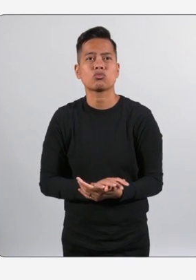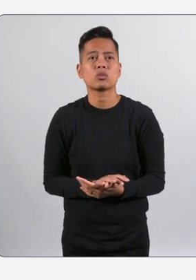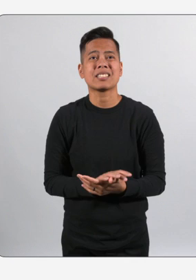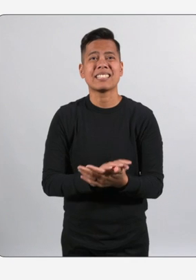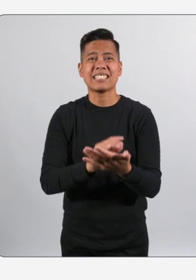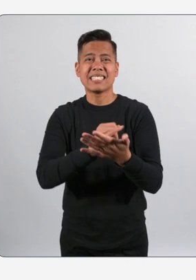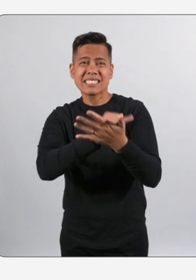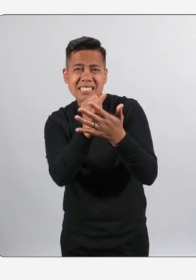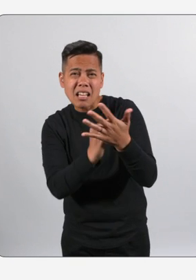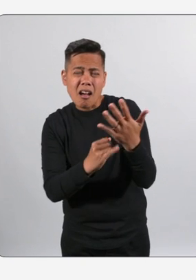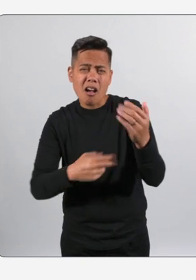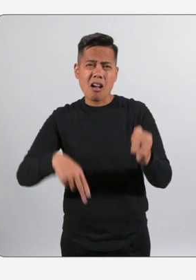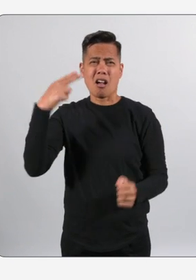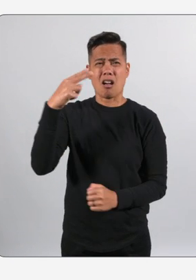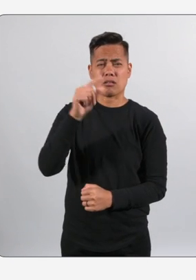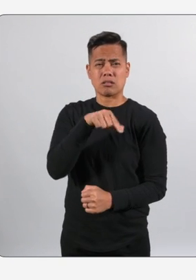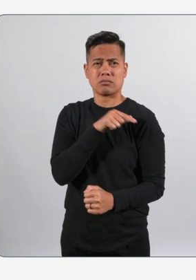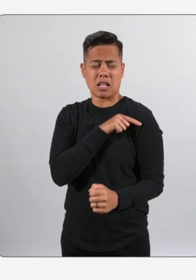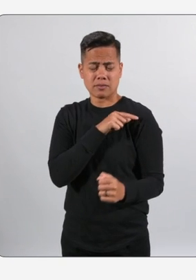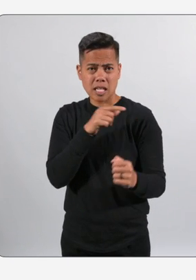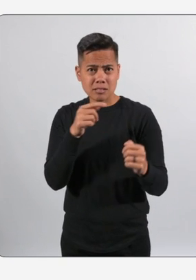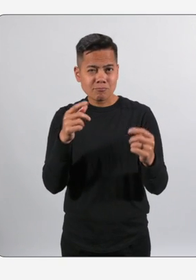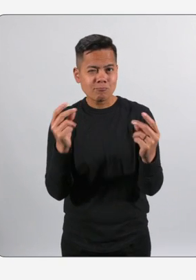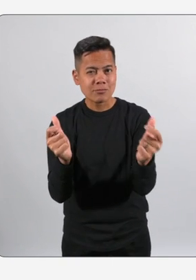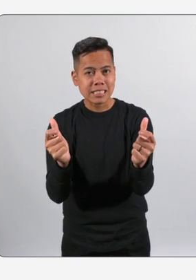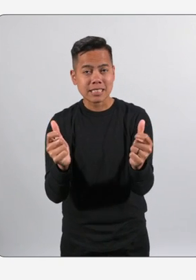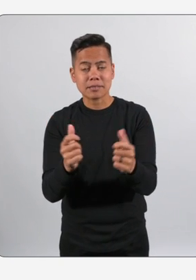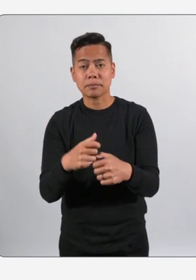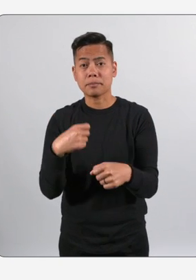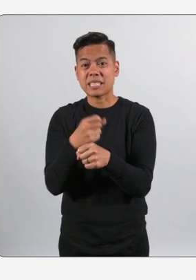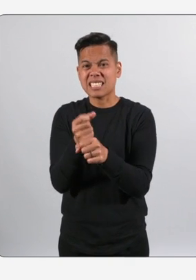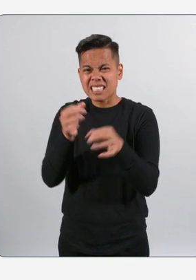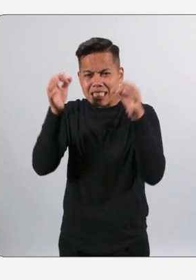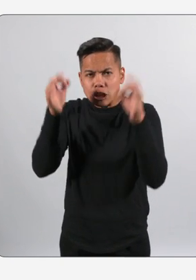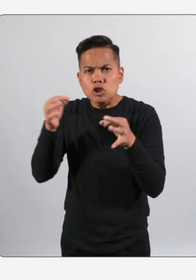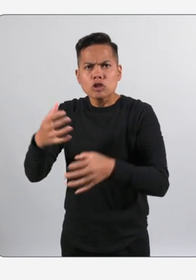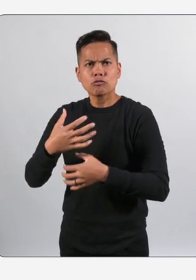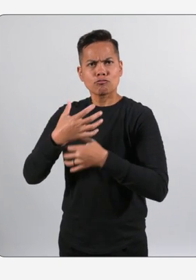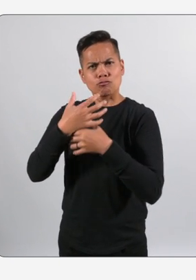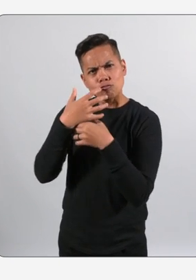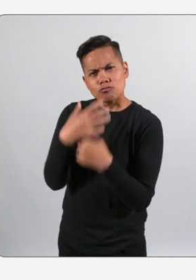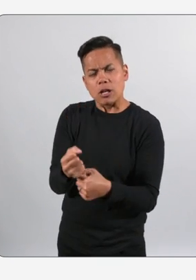instantly, and to make decisions confidently with insights and